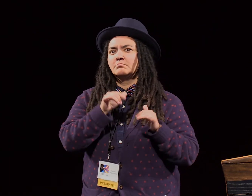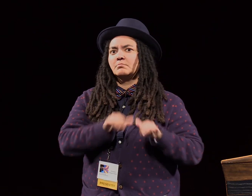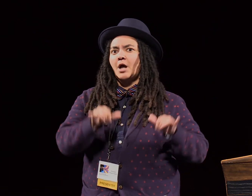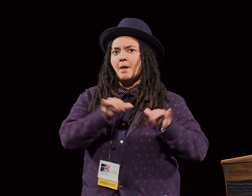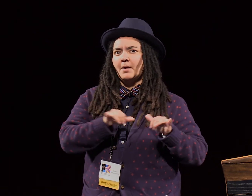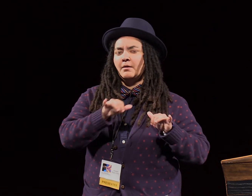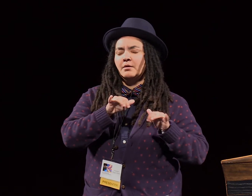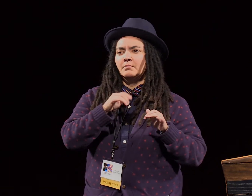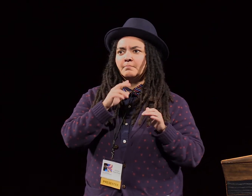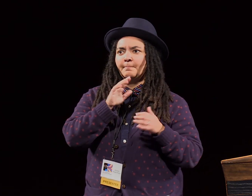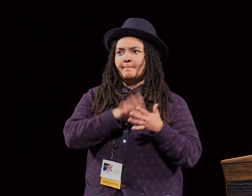and what I should do.